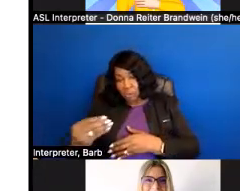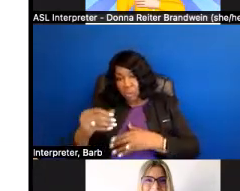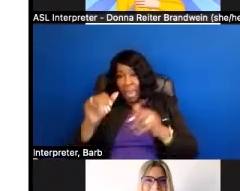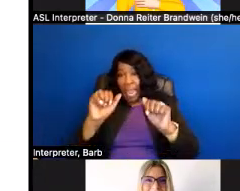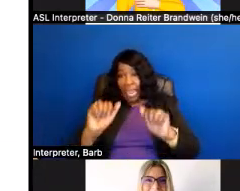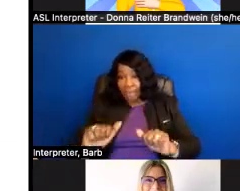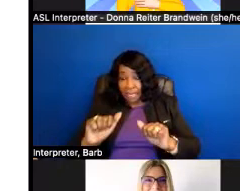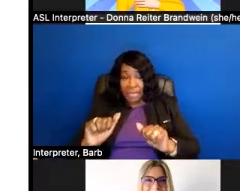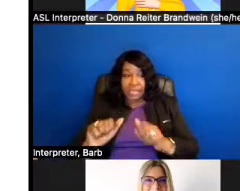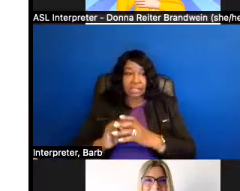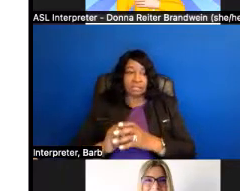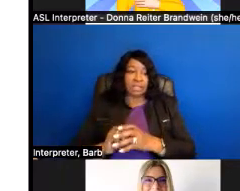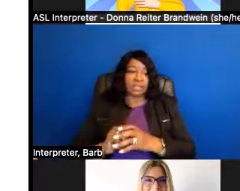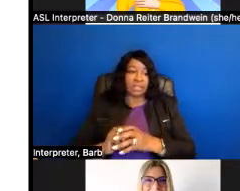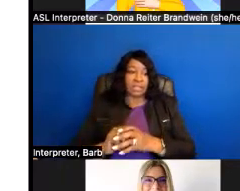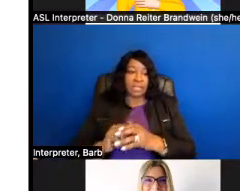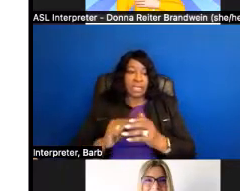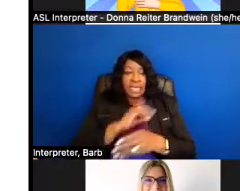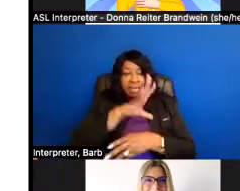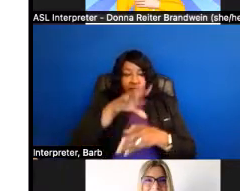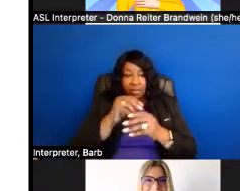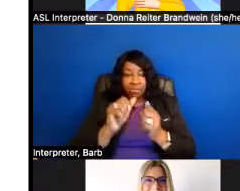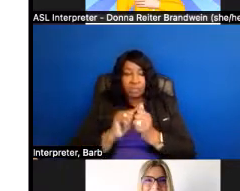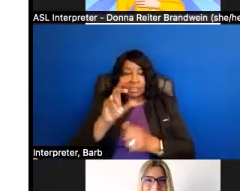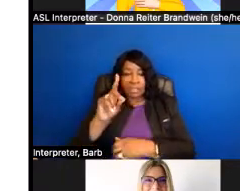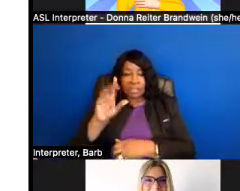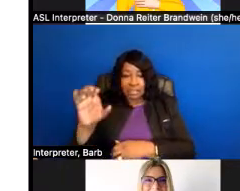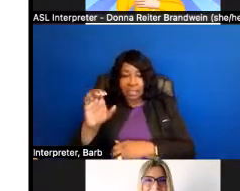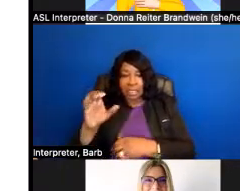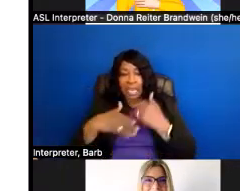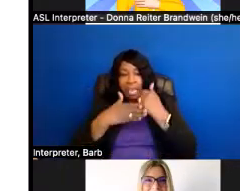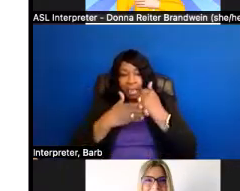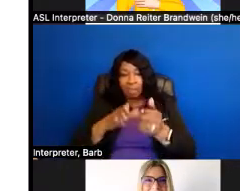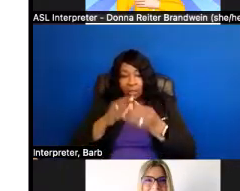The participants talked about the engagement with the DCC